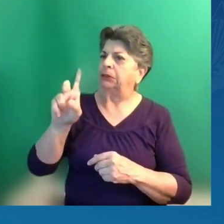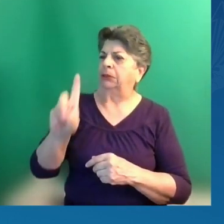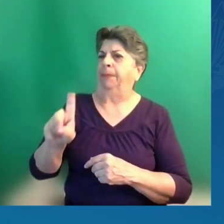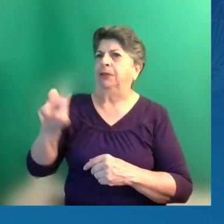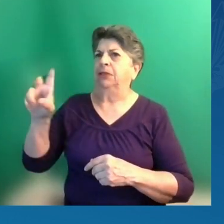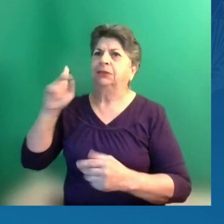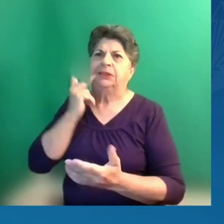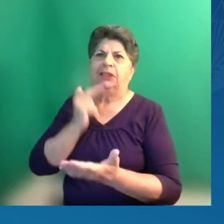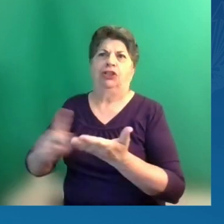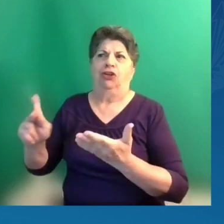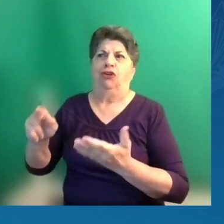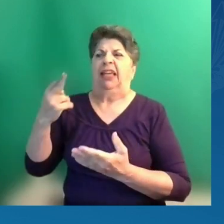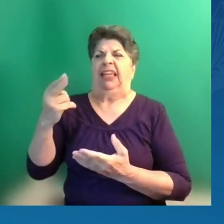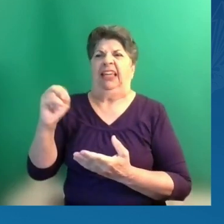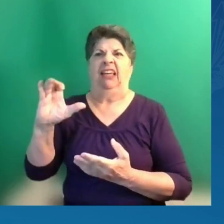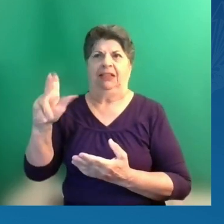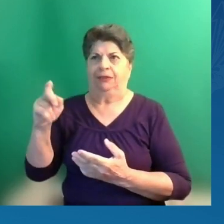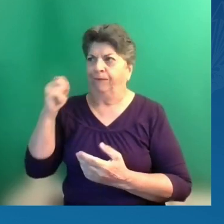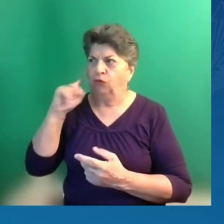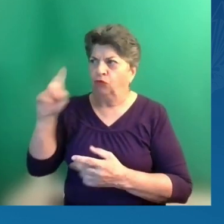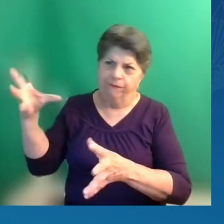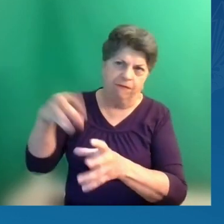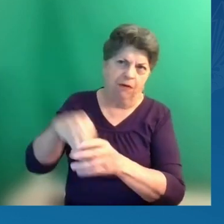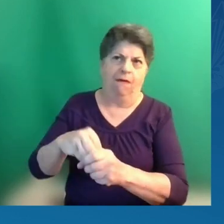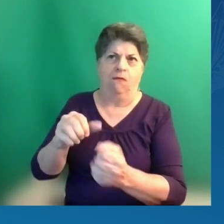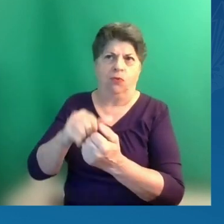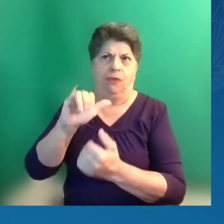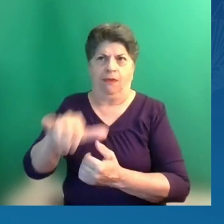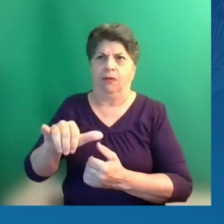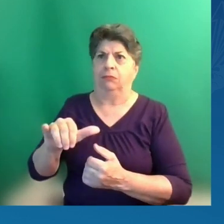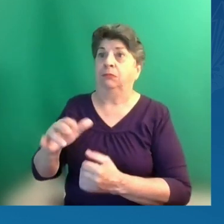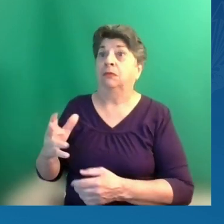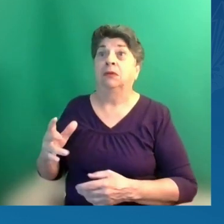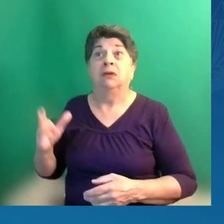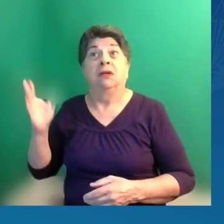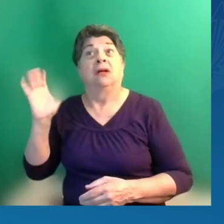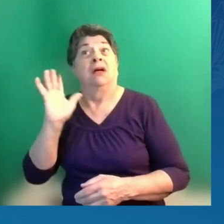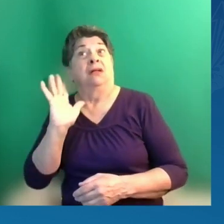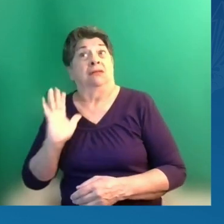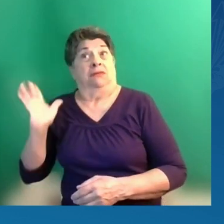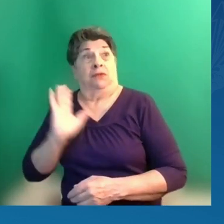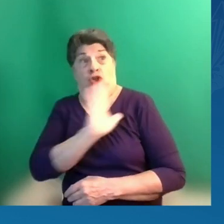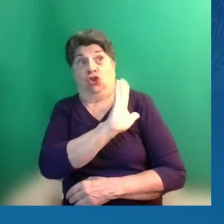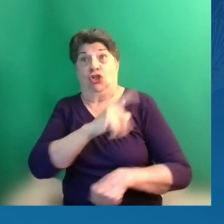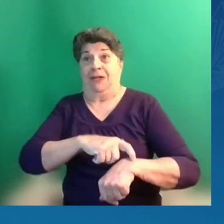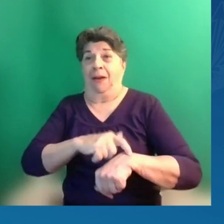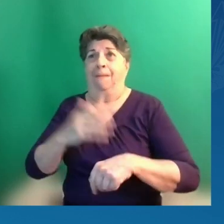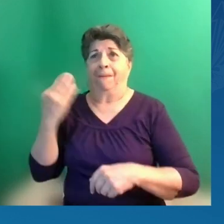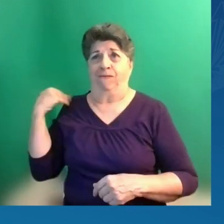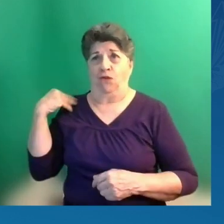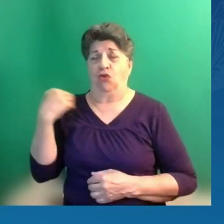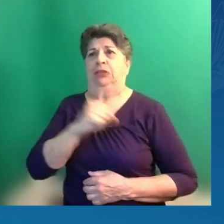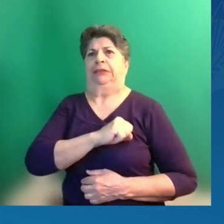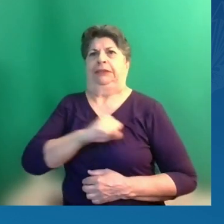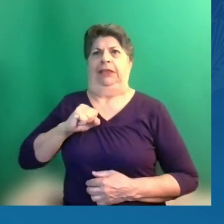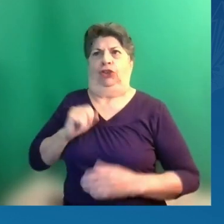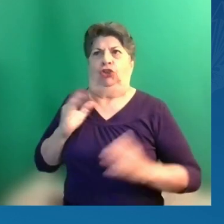going back to her time as a senator when she introduced legislation to strengthen the safety and sustainability